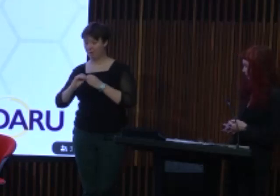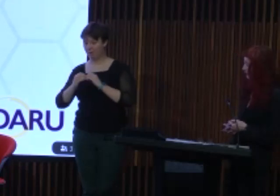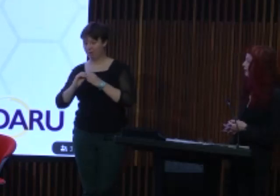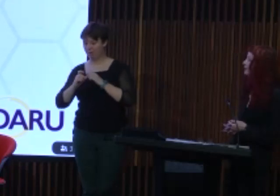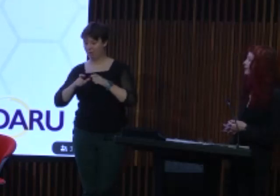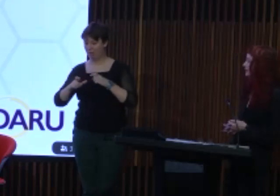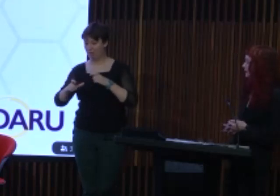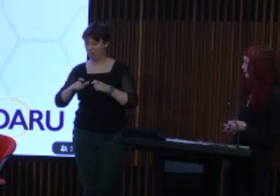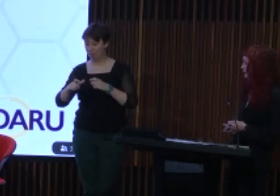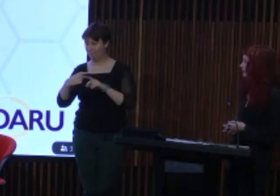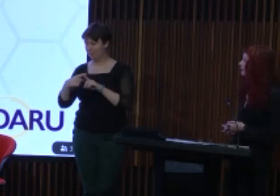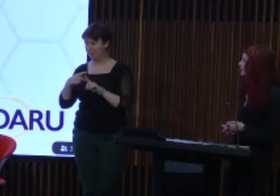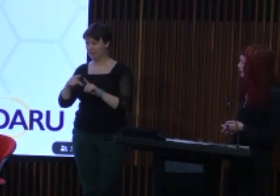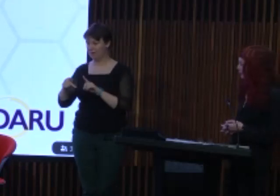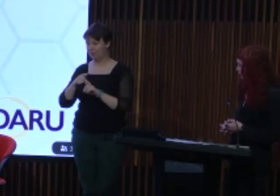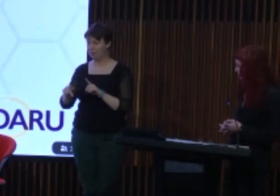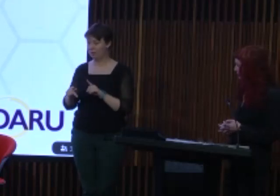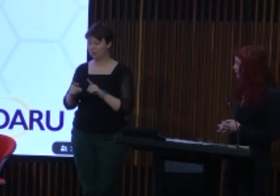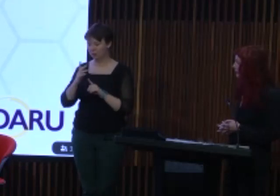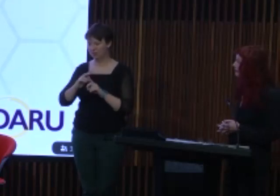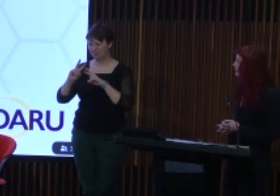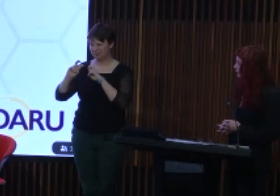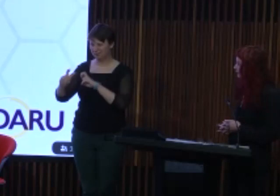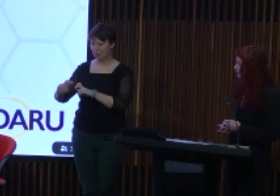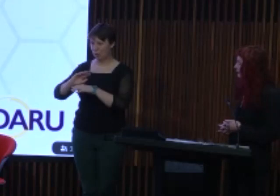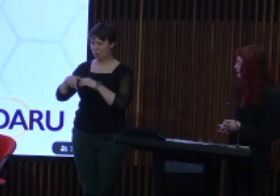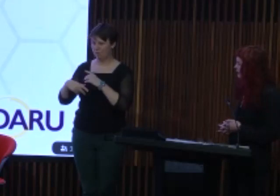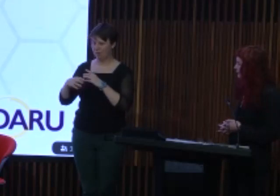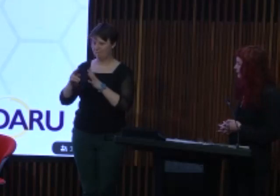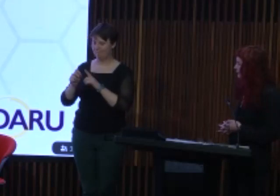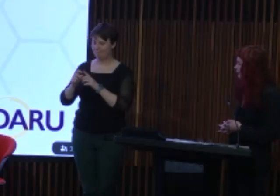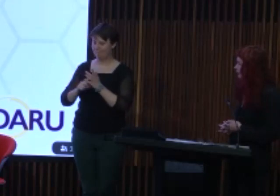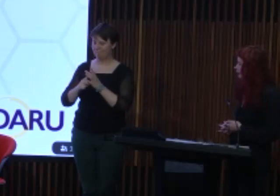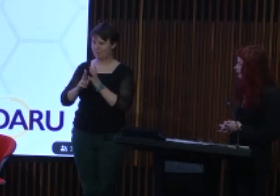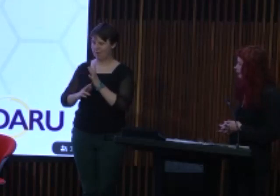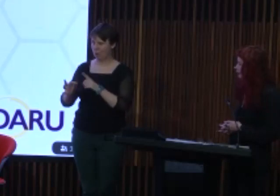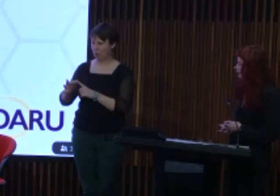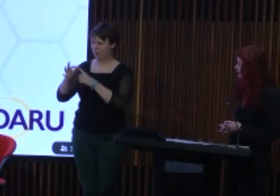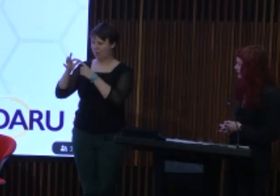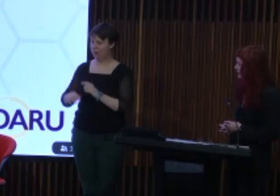probably something that does need some investigation. In terms of what needs to happen, probably